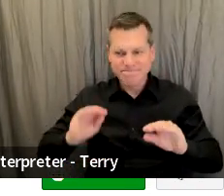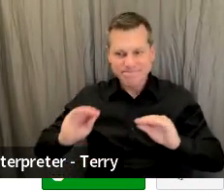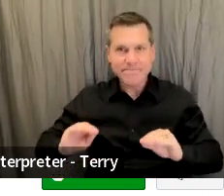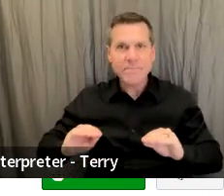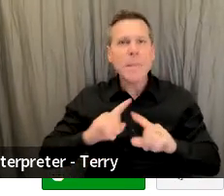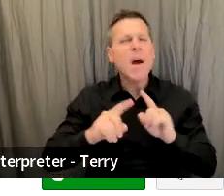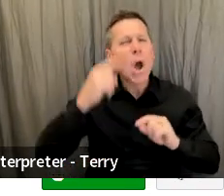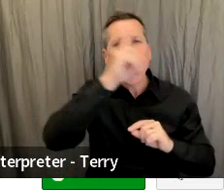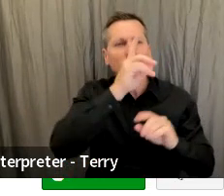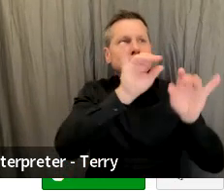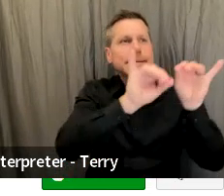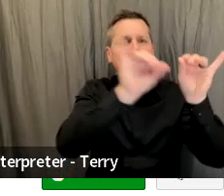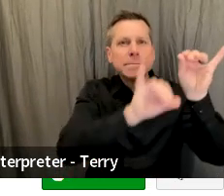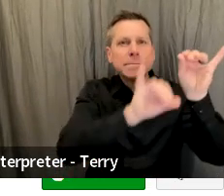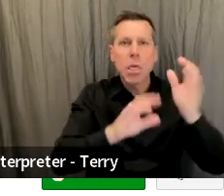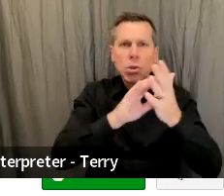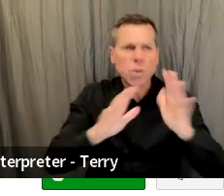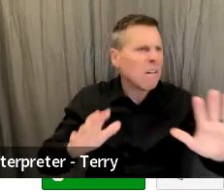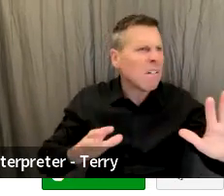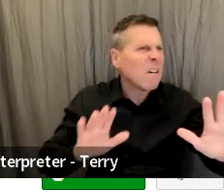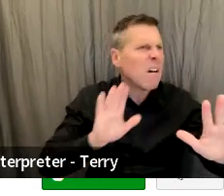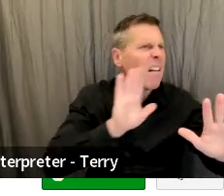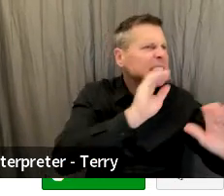It's not going to look like it's patched together from a bunch of different places.